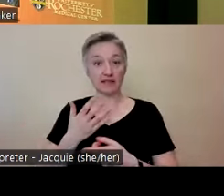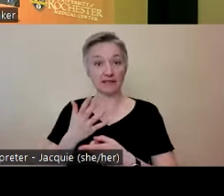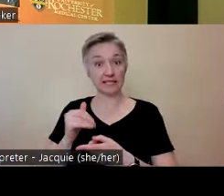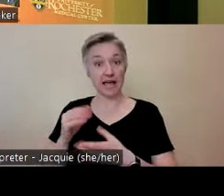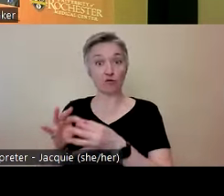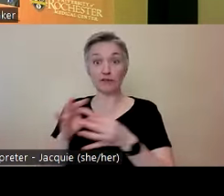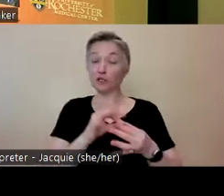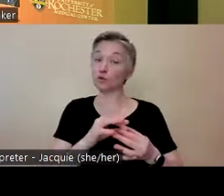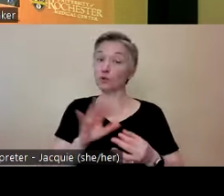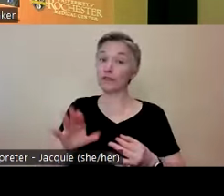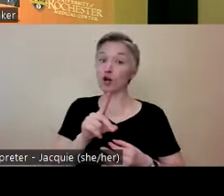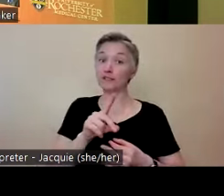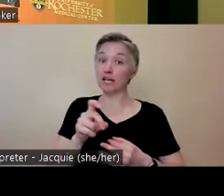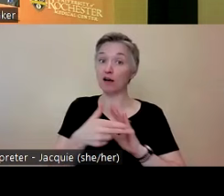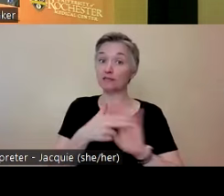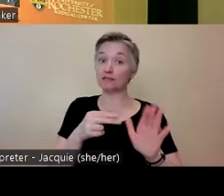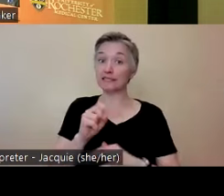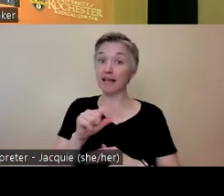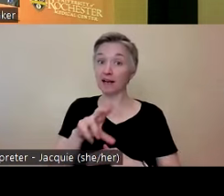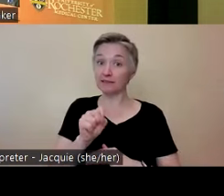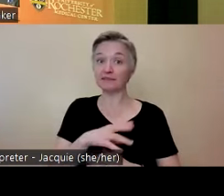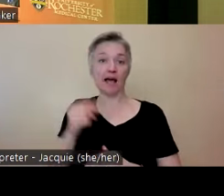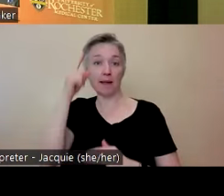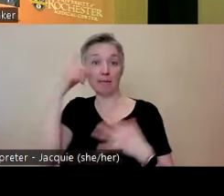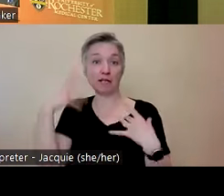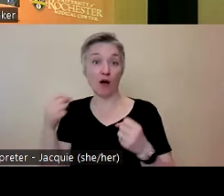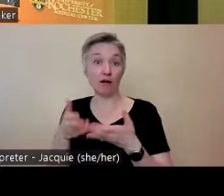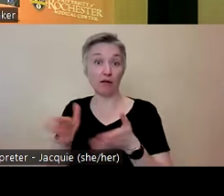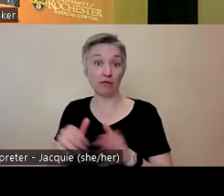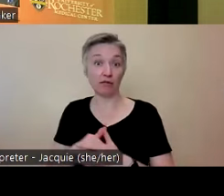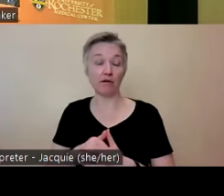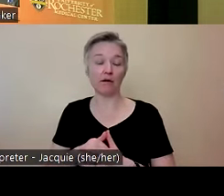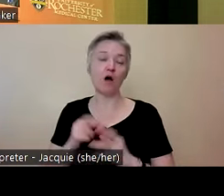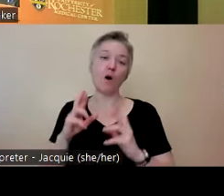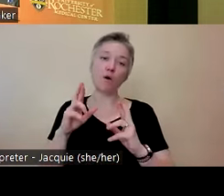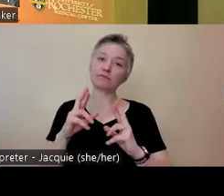status as well as their mental health and hopefully we can use that information to